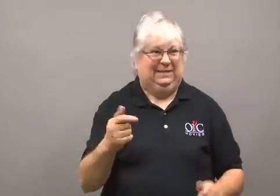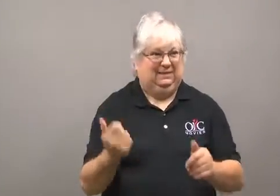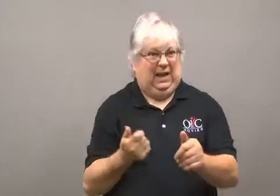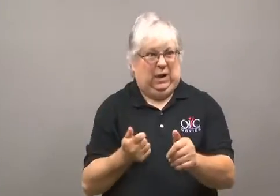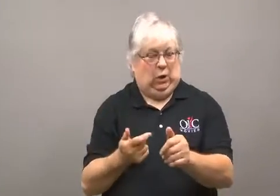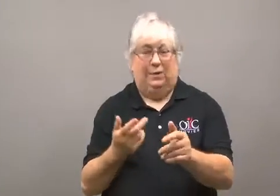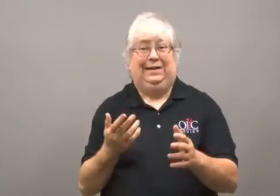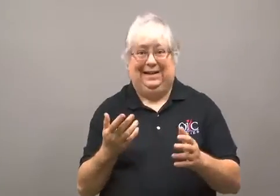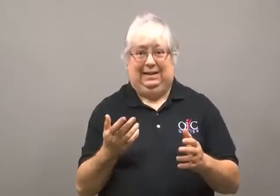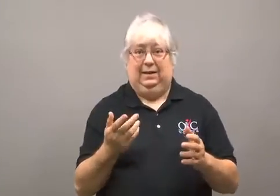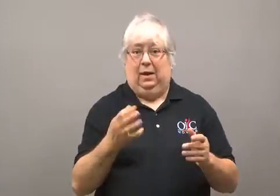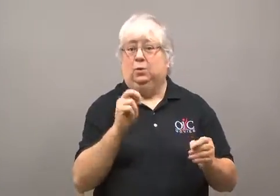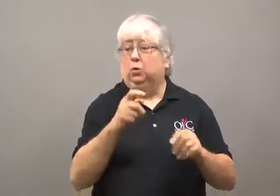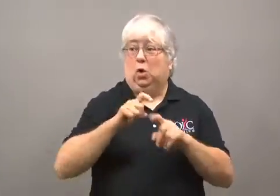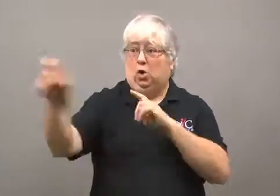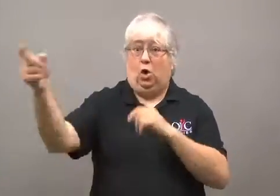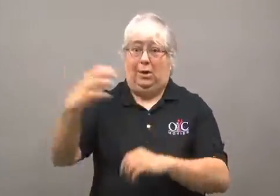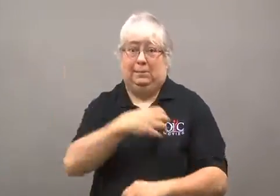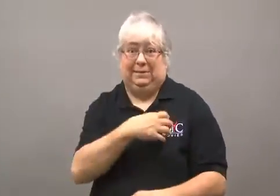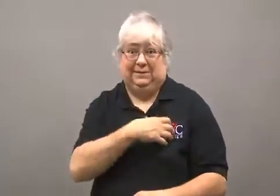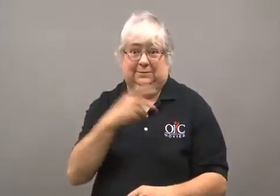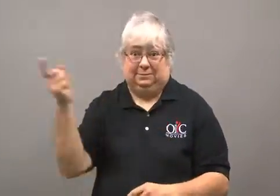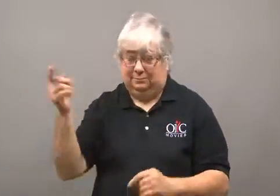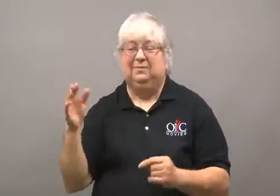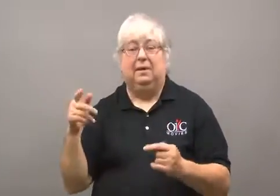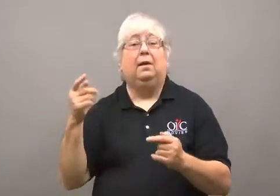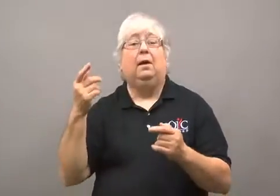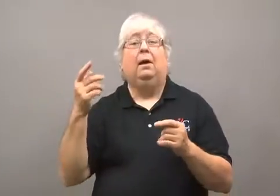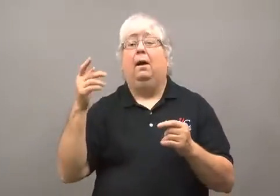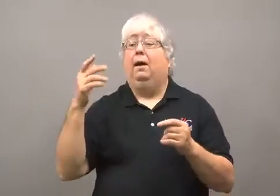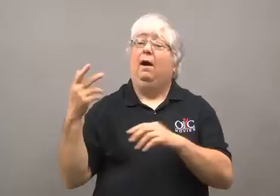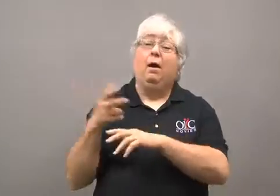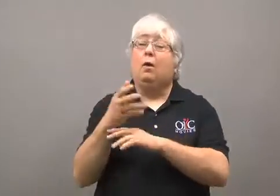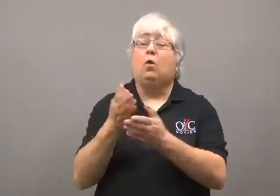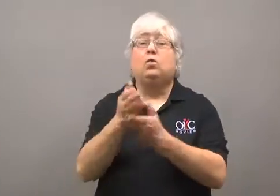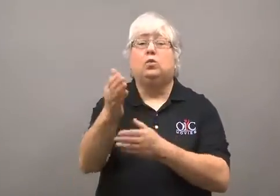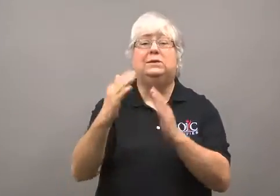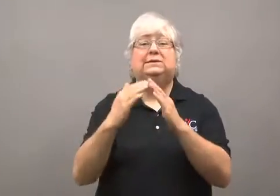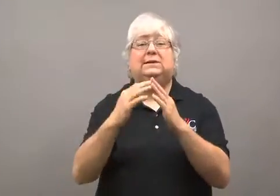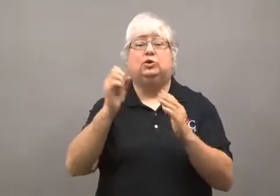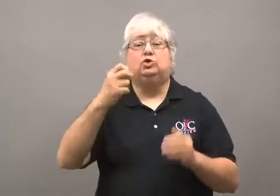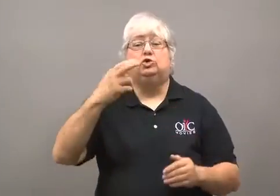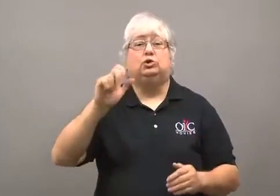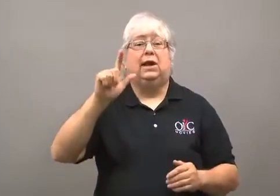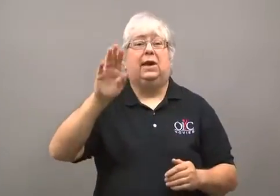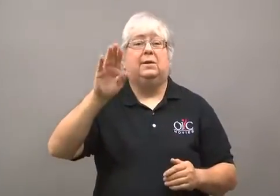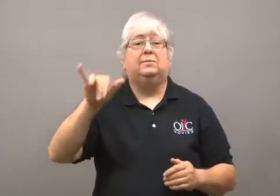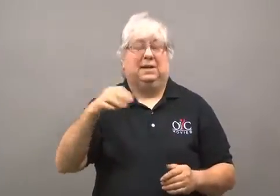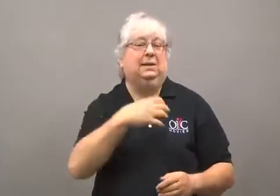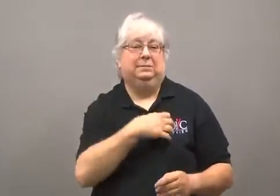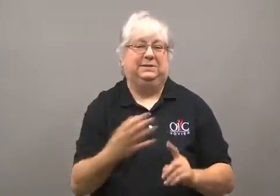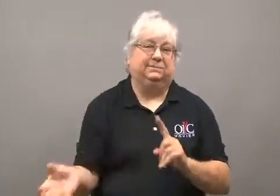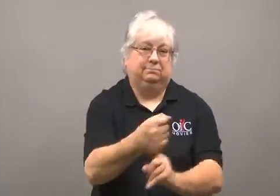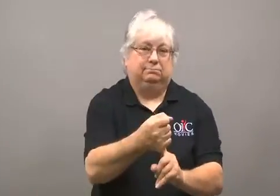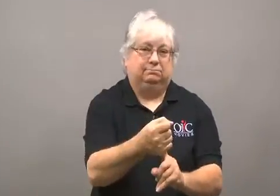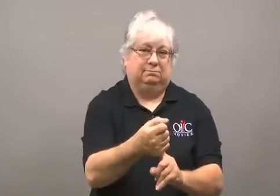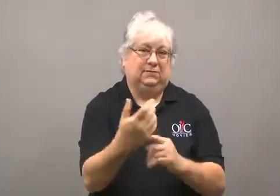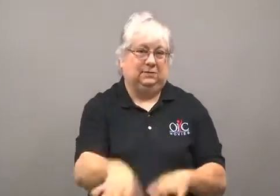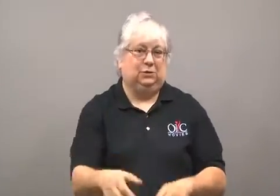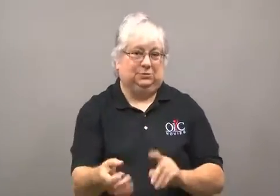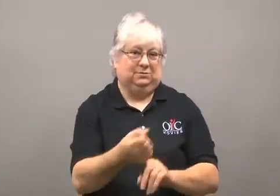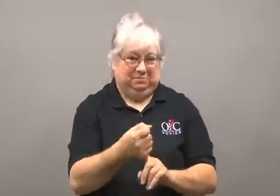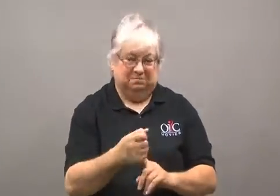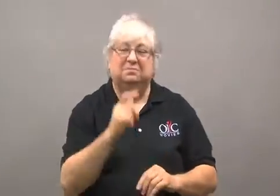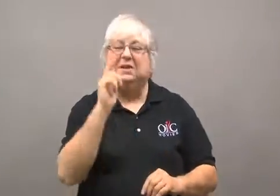As she followed him, police were alerted and they arrested him in Shelby.